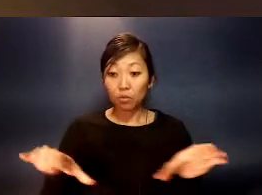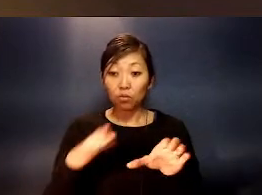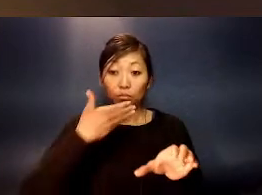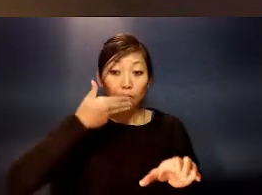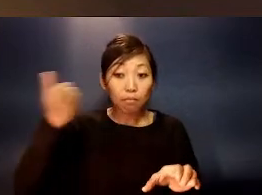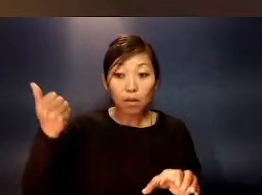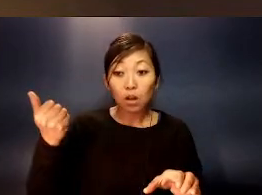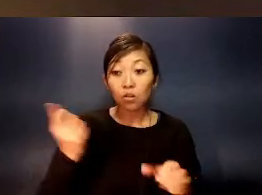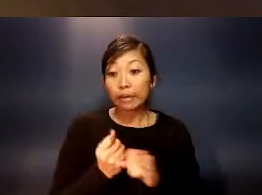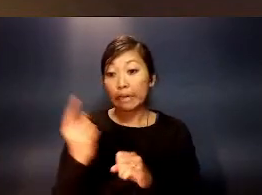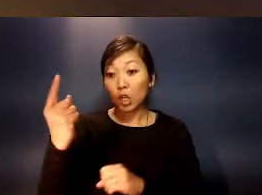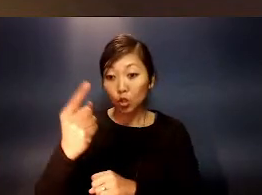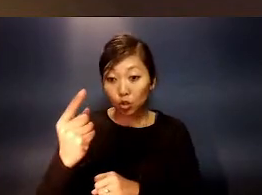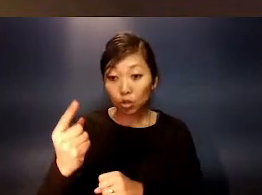THANK YOU. COUNCIL MEMBER CUNNINGHAM.